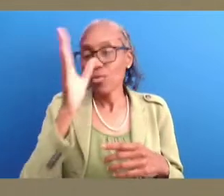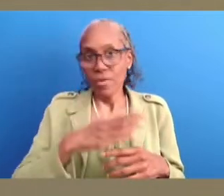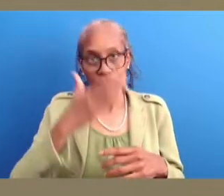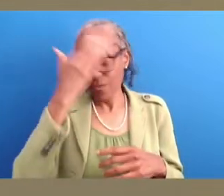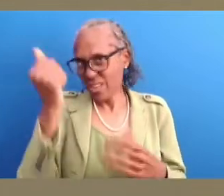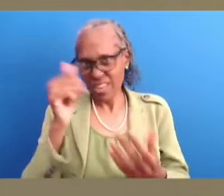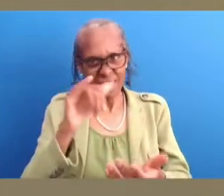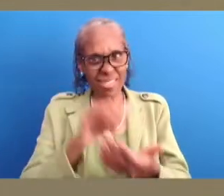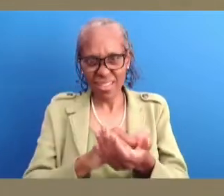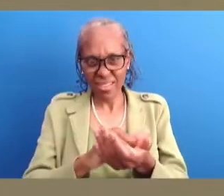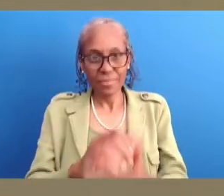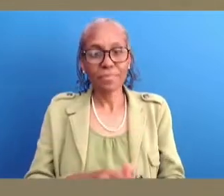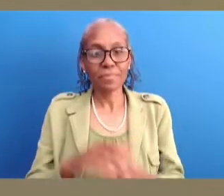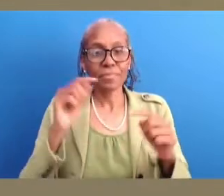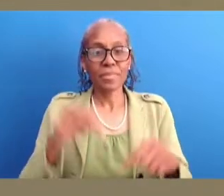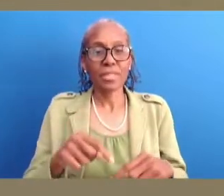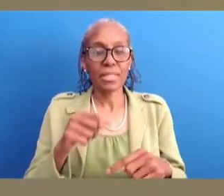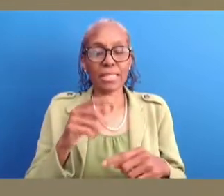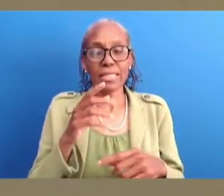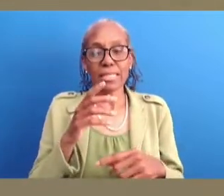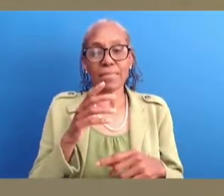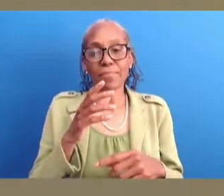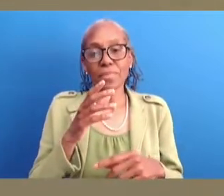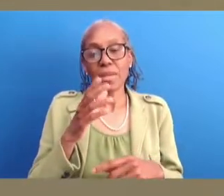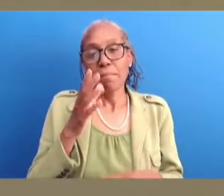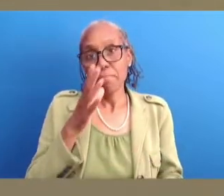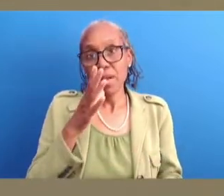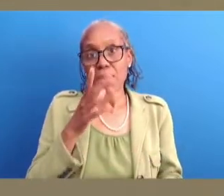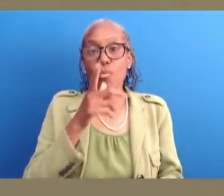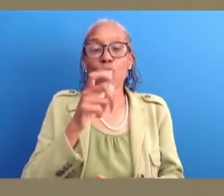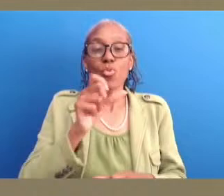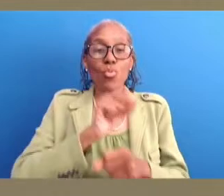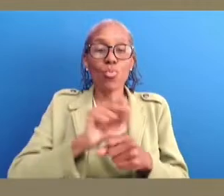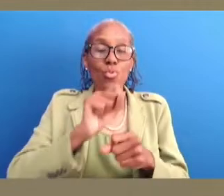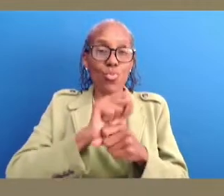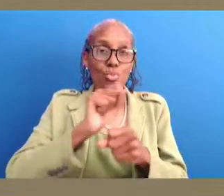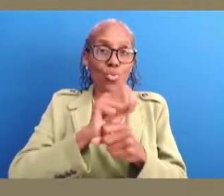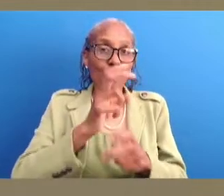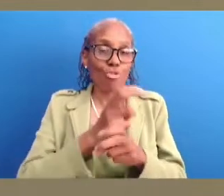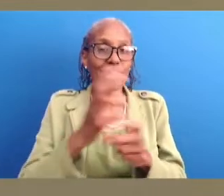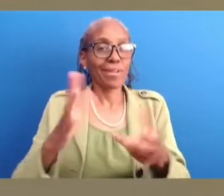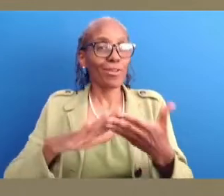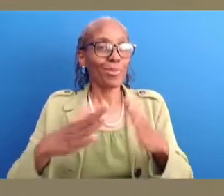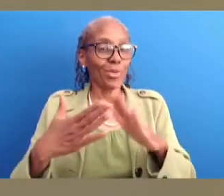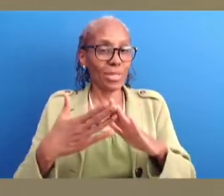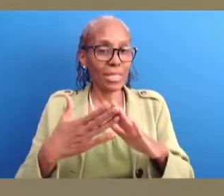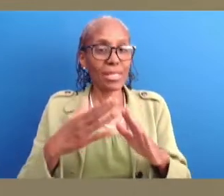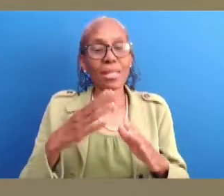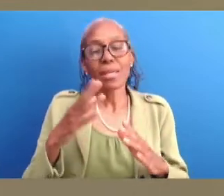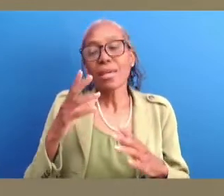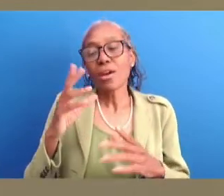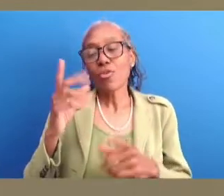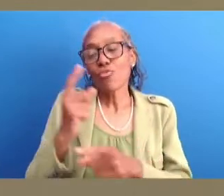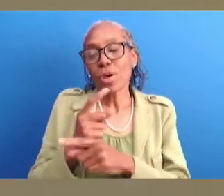FINANCED HIS CAMPAIGN AND WE